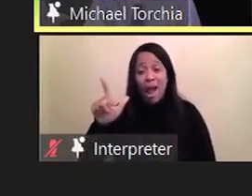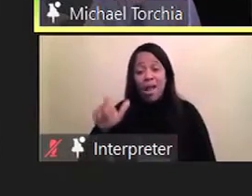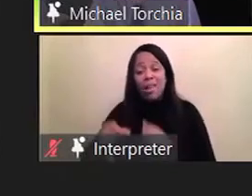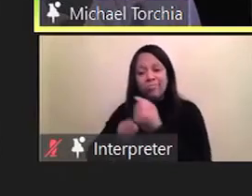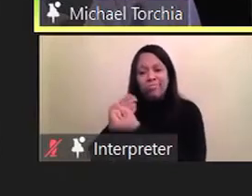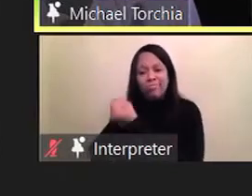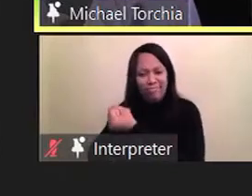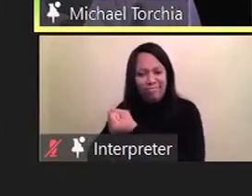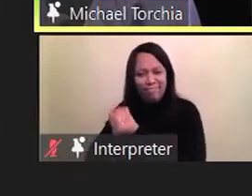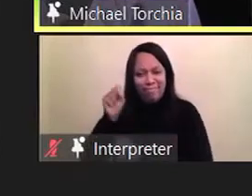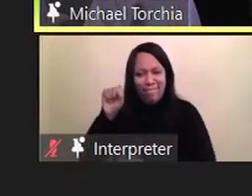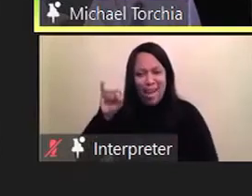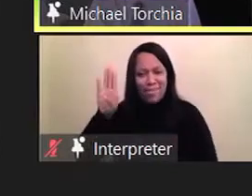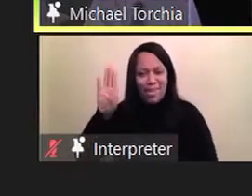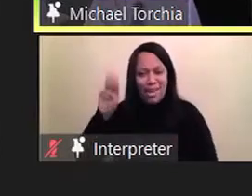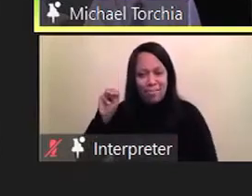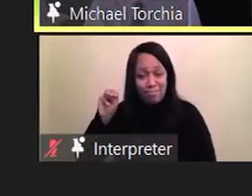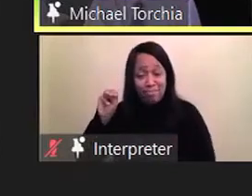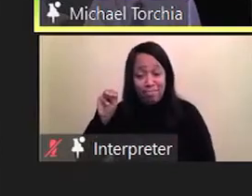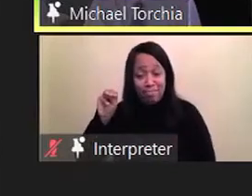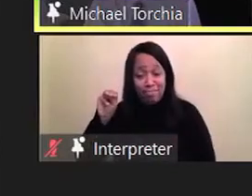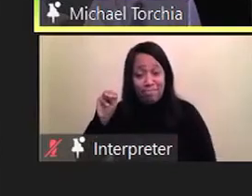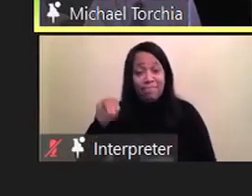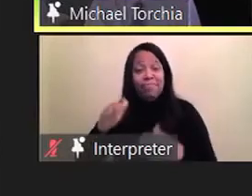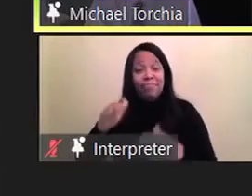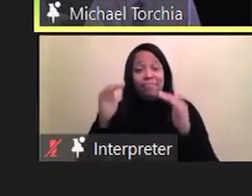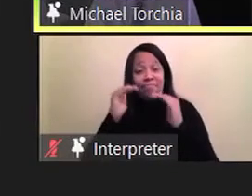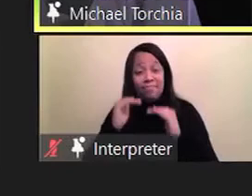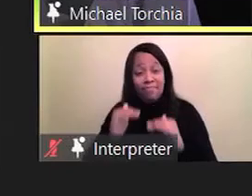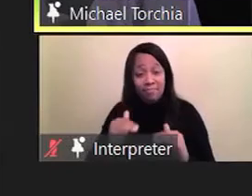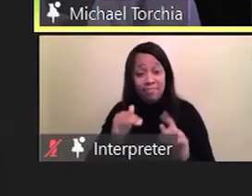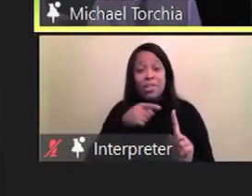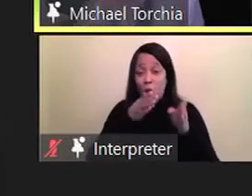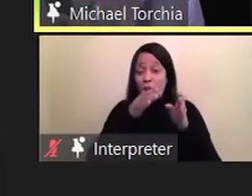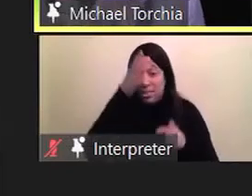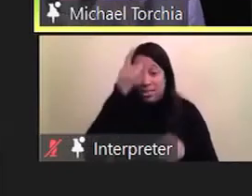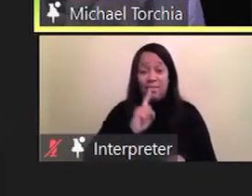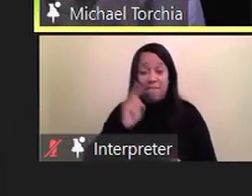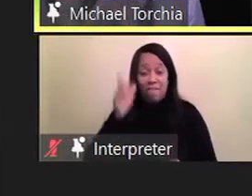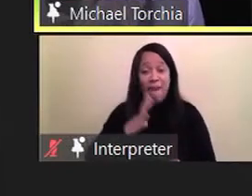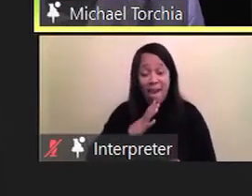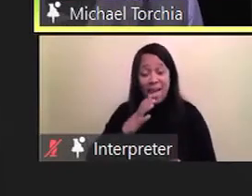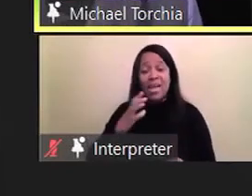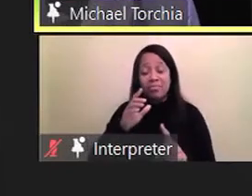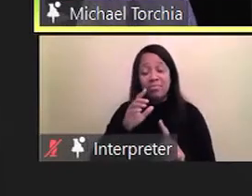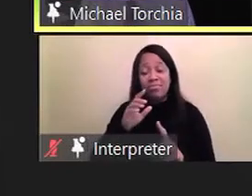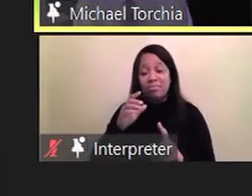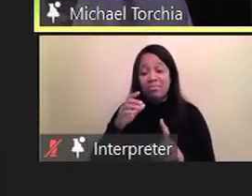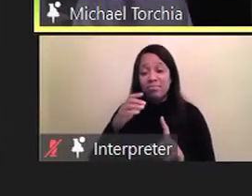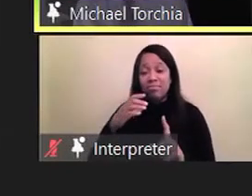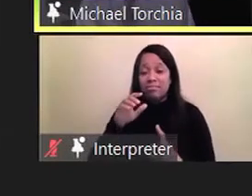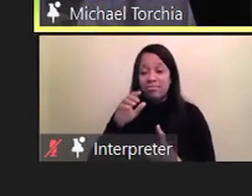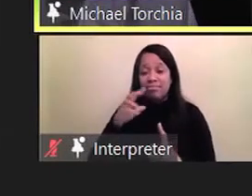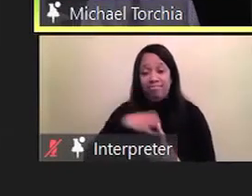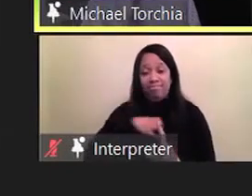So the plaintiff then appealed from the trial court in federal court to the court of appeals-- in this case, the Second Circuit,